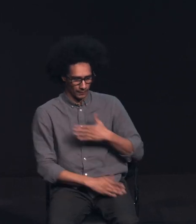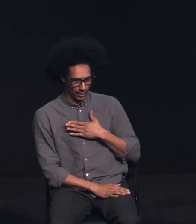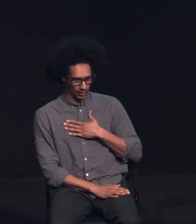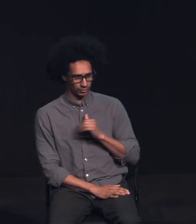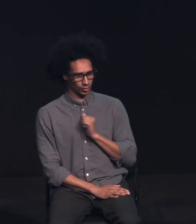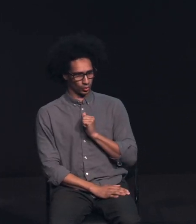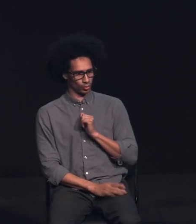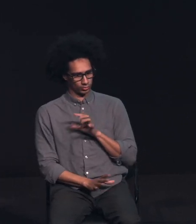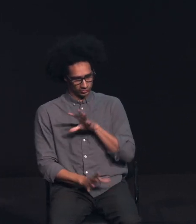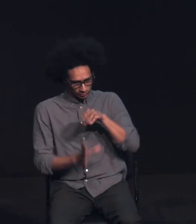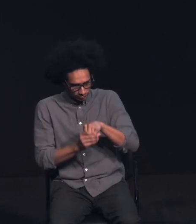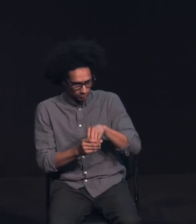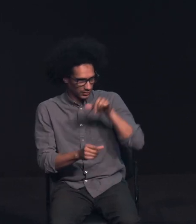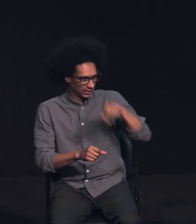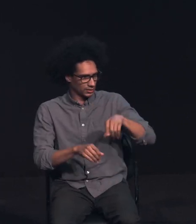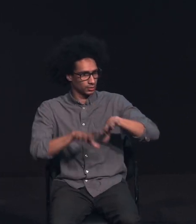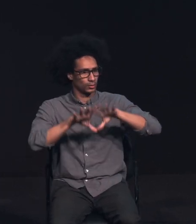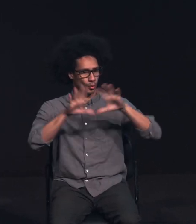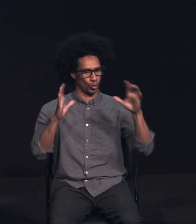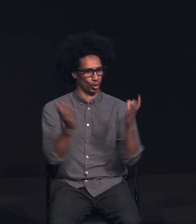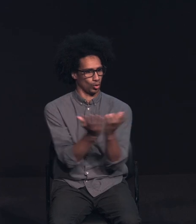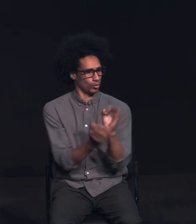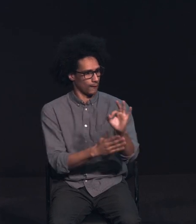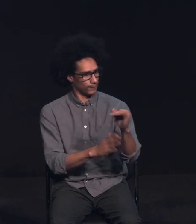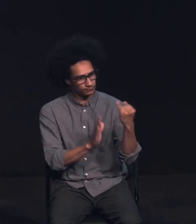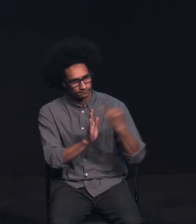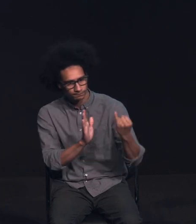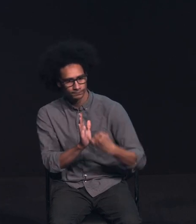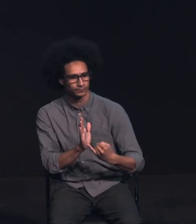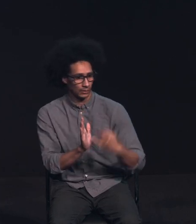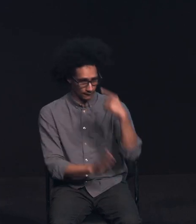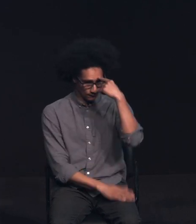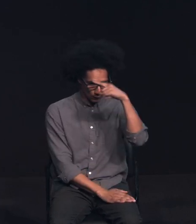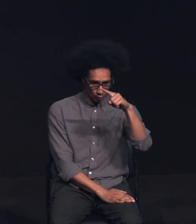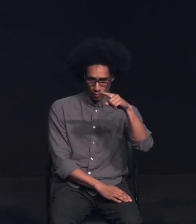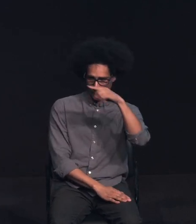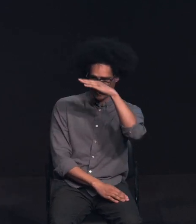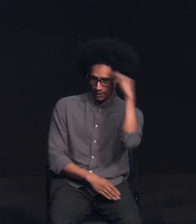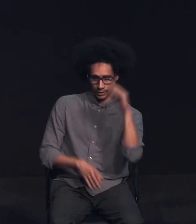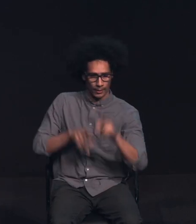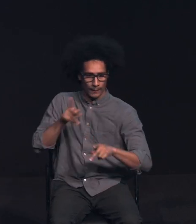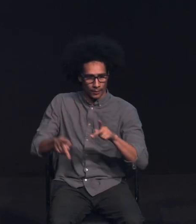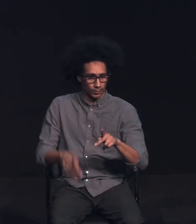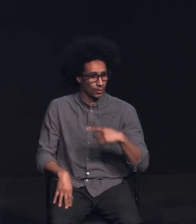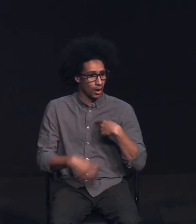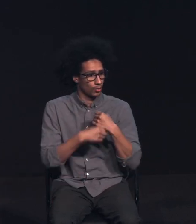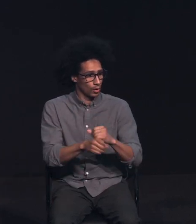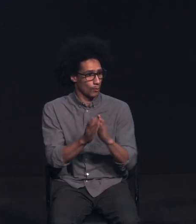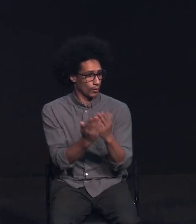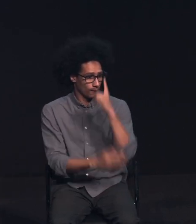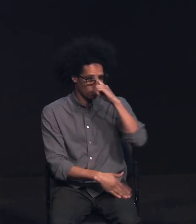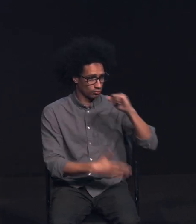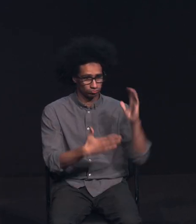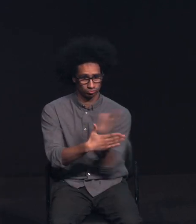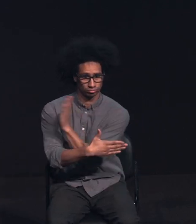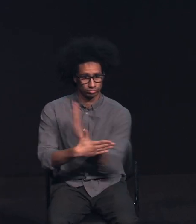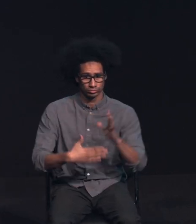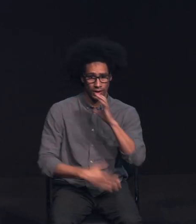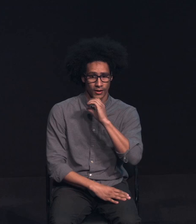this particular world of illustration for Black people. I create books for all ages as well as more recently as I